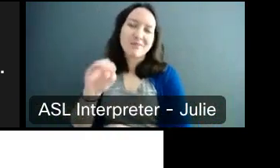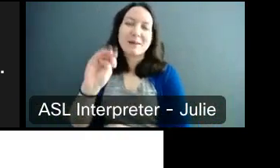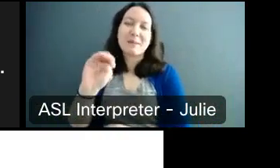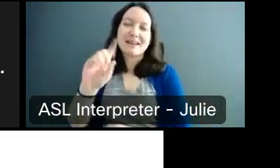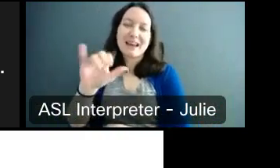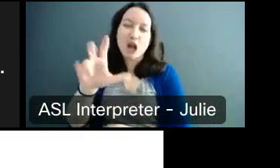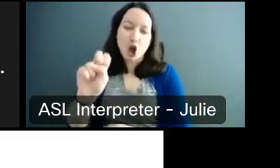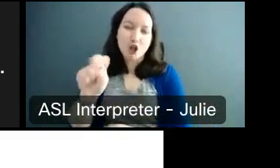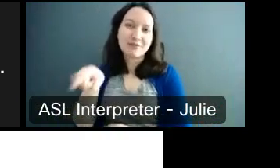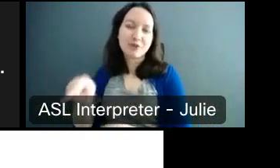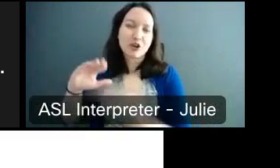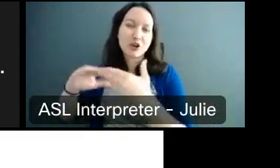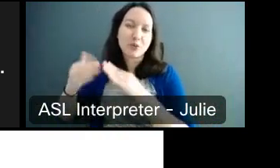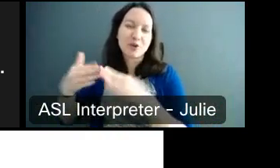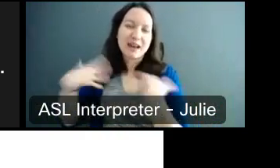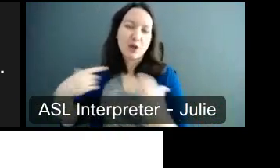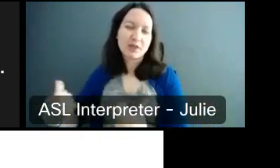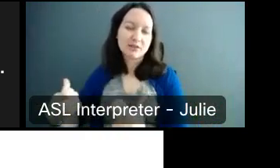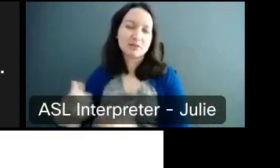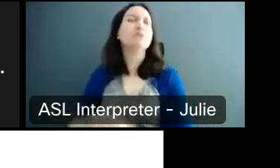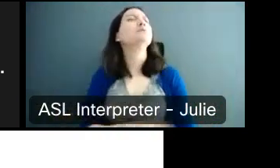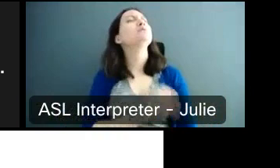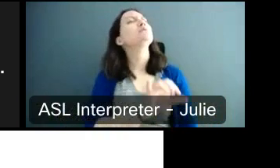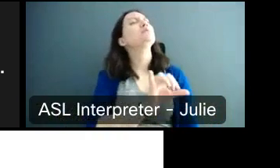For their service Unity, uh, health peace.